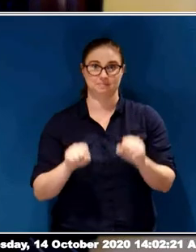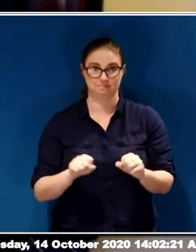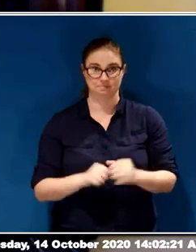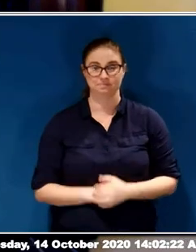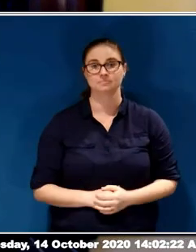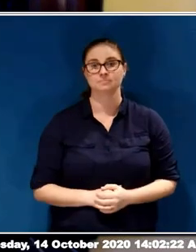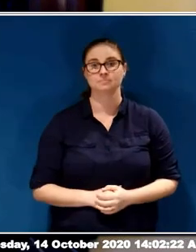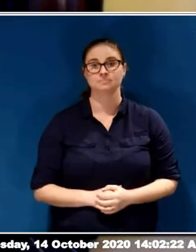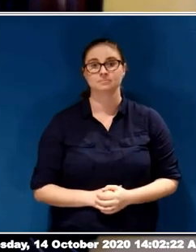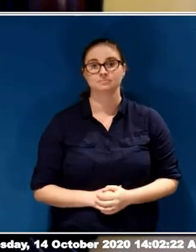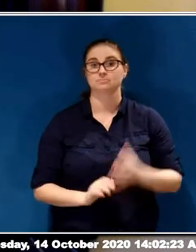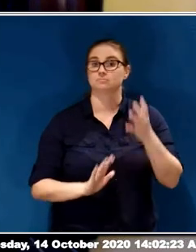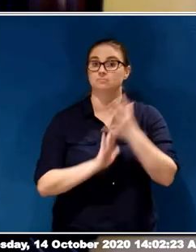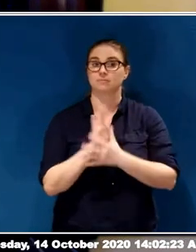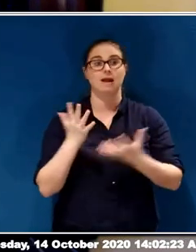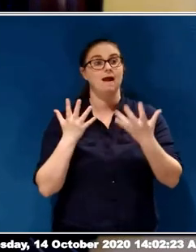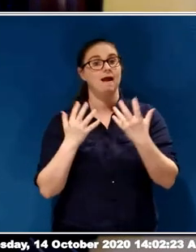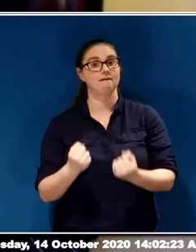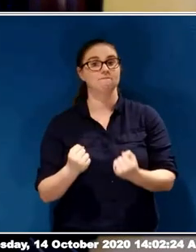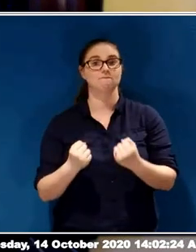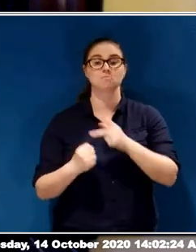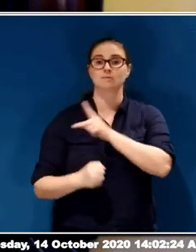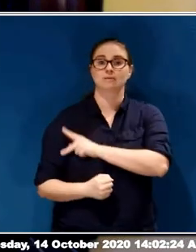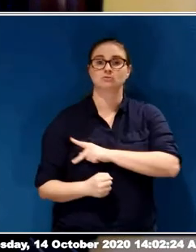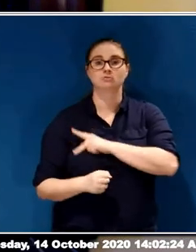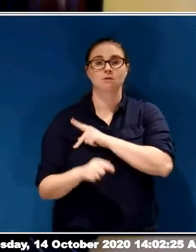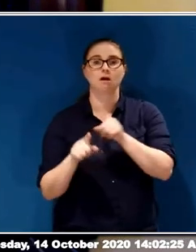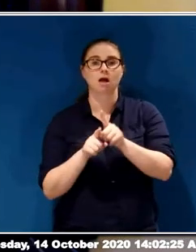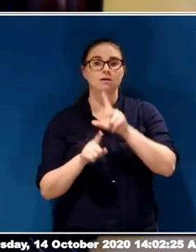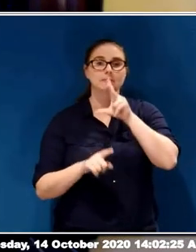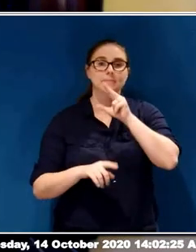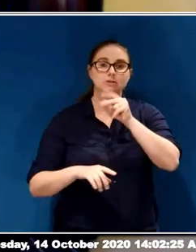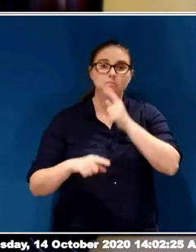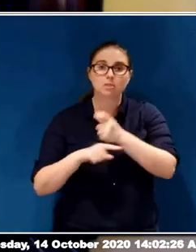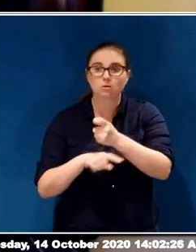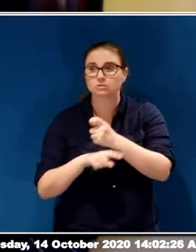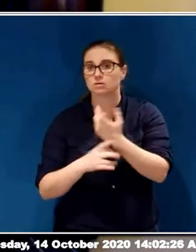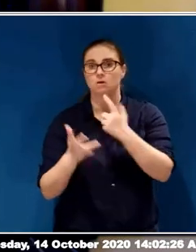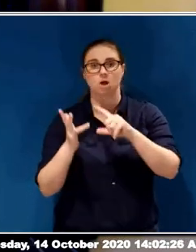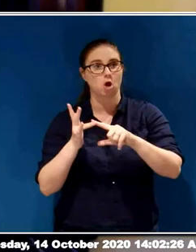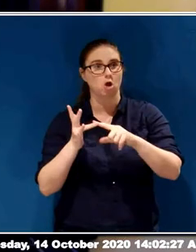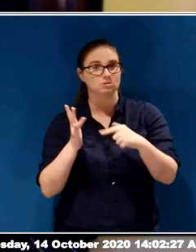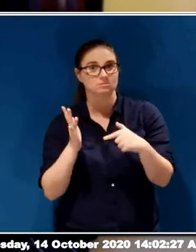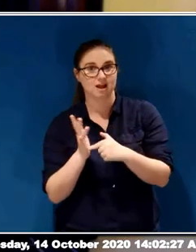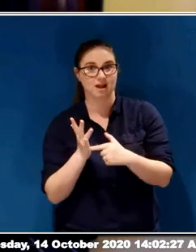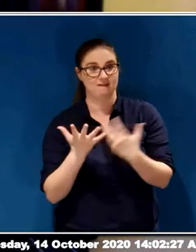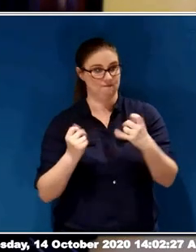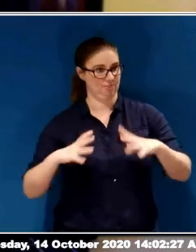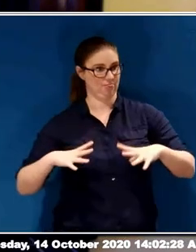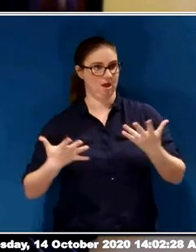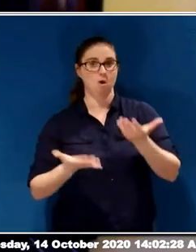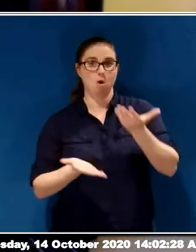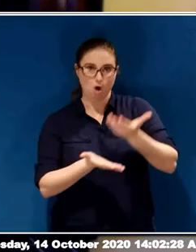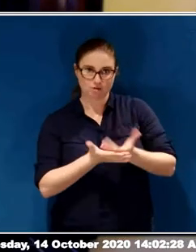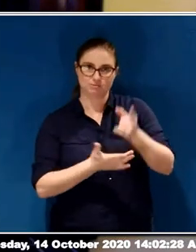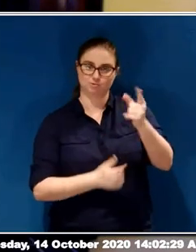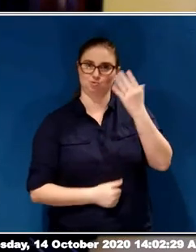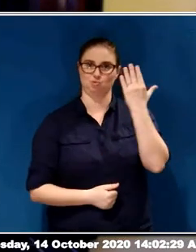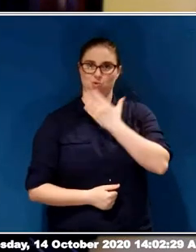No child needed to leave school to access, and no parents needed to pick their child up, these were free to access.